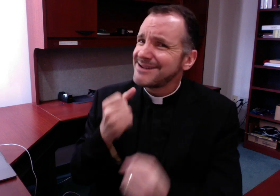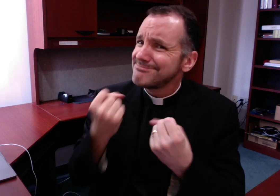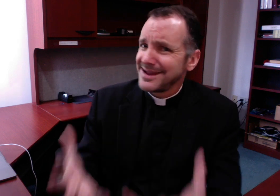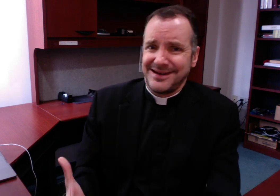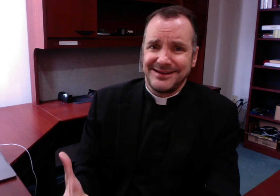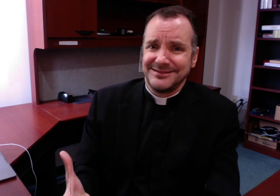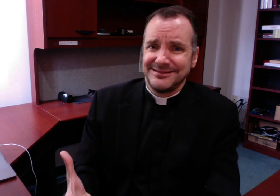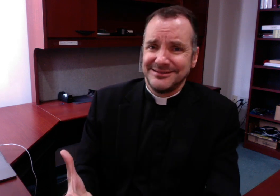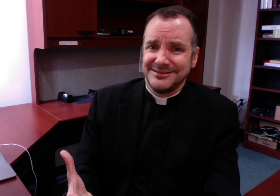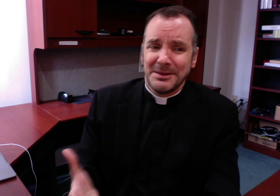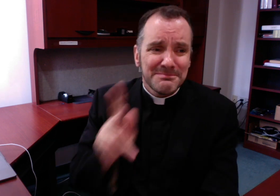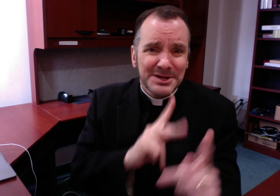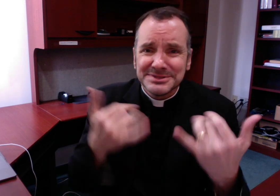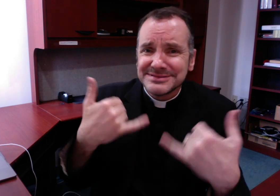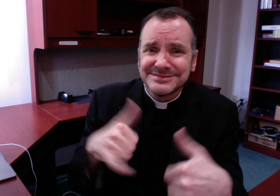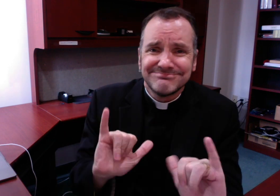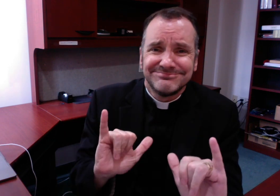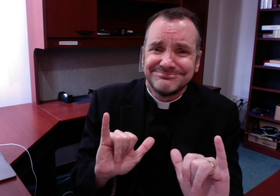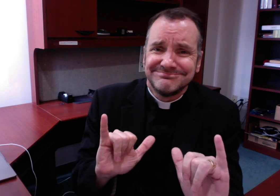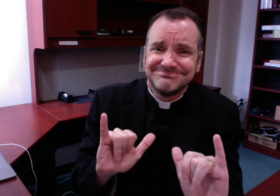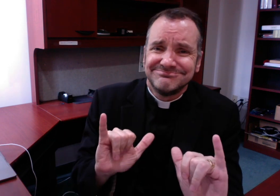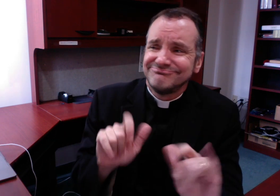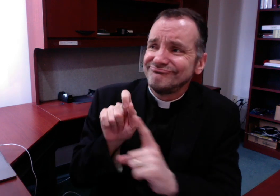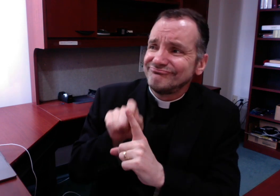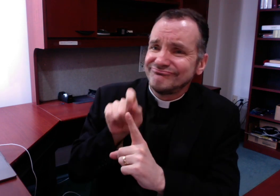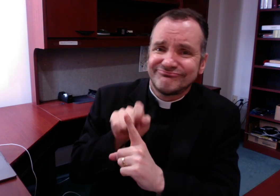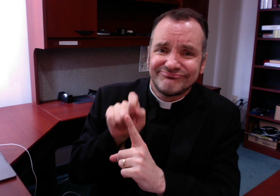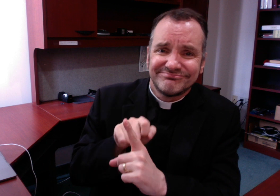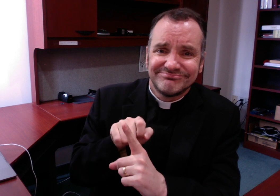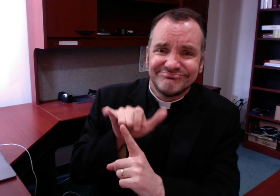did not believe in him, and they continued to mock him and